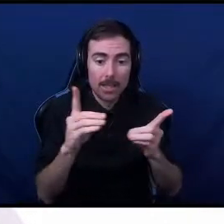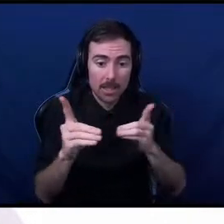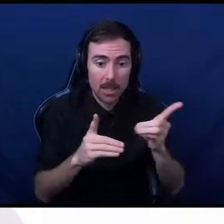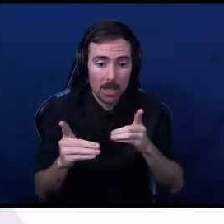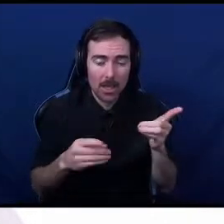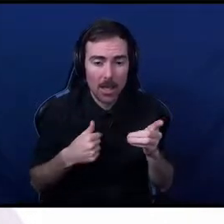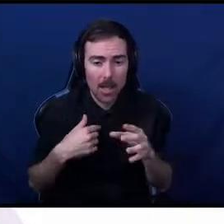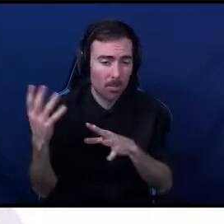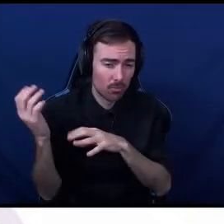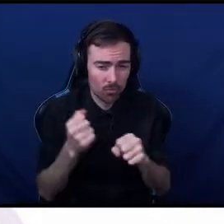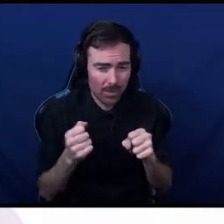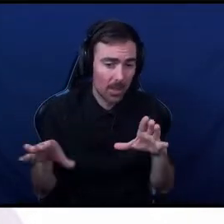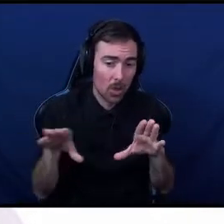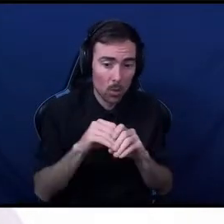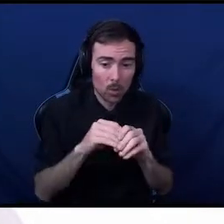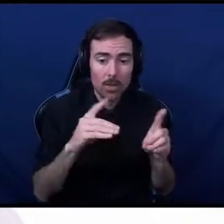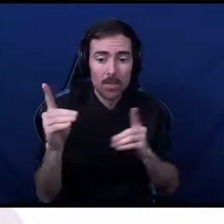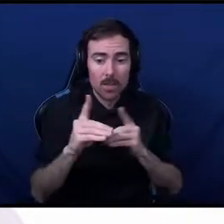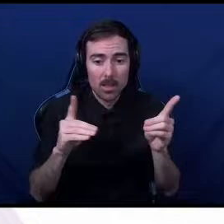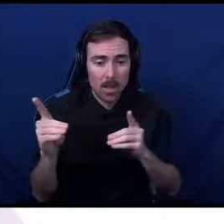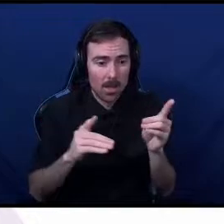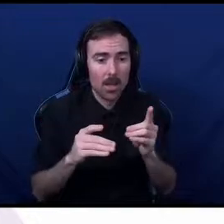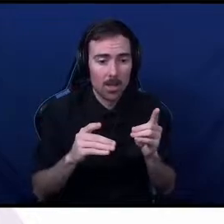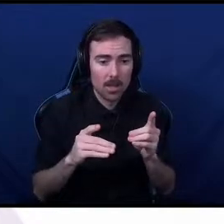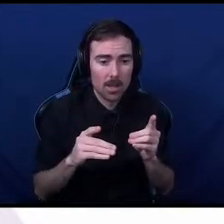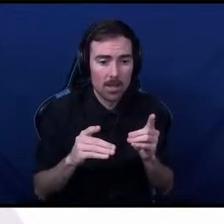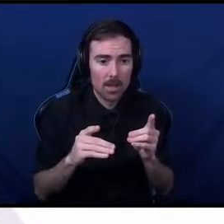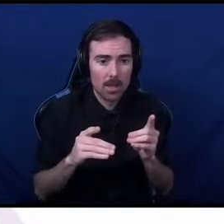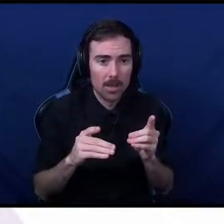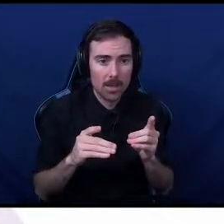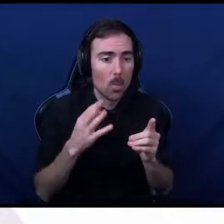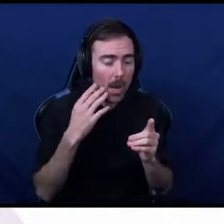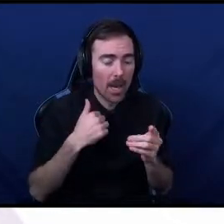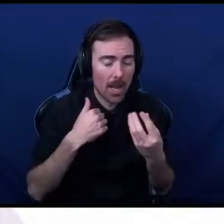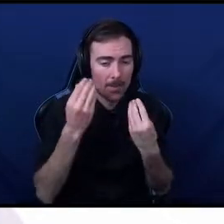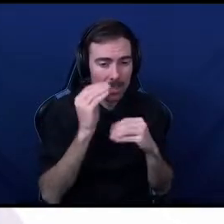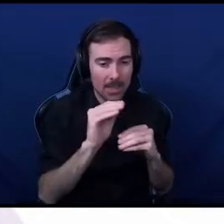design methodology into into their practice, and I want to share as much as I can, I think